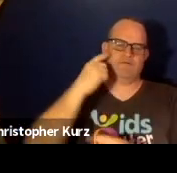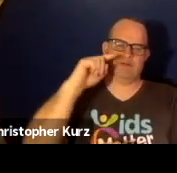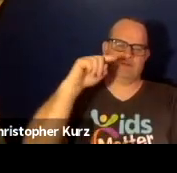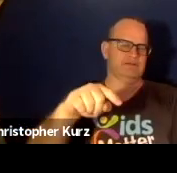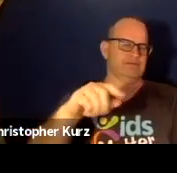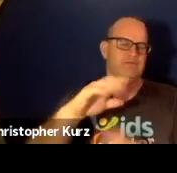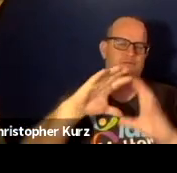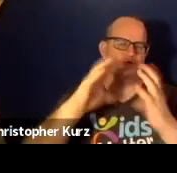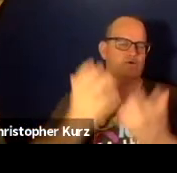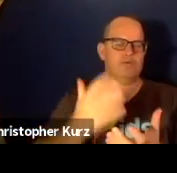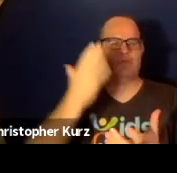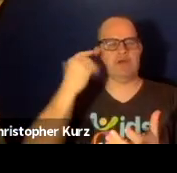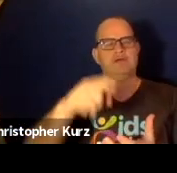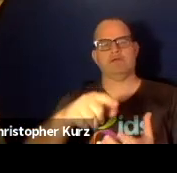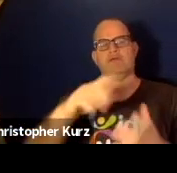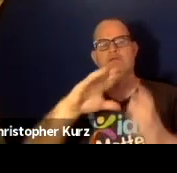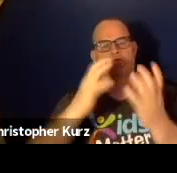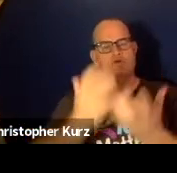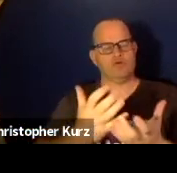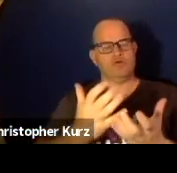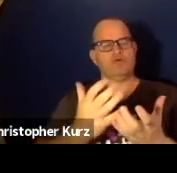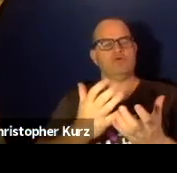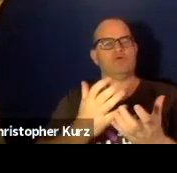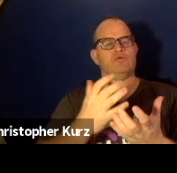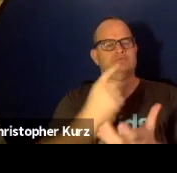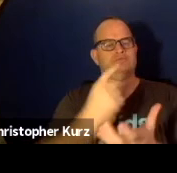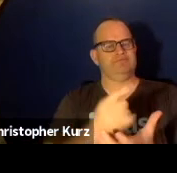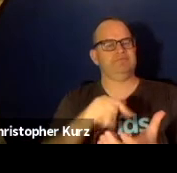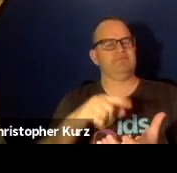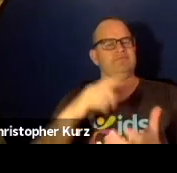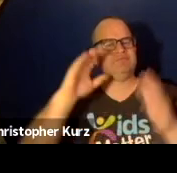and if there is a contribution that comes in that doesn't seem to match